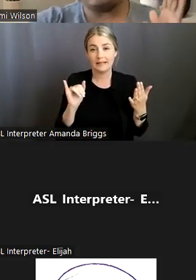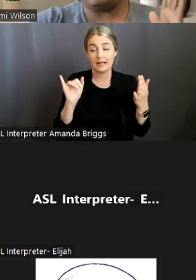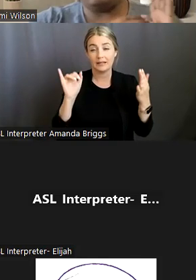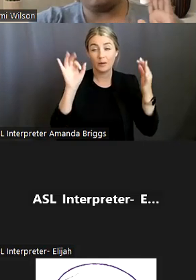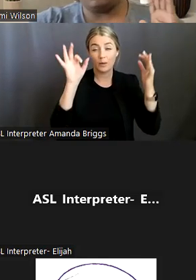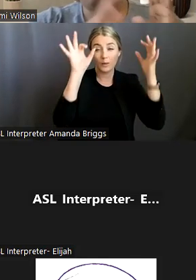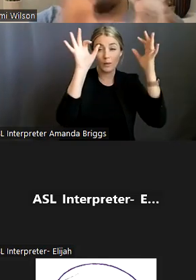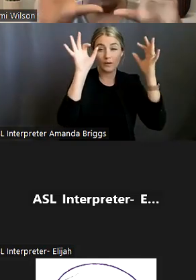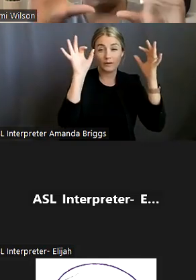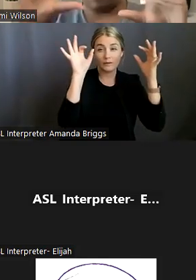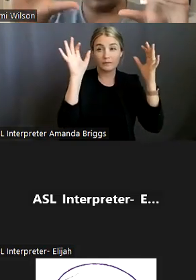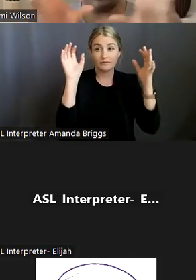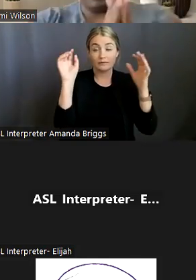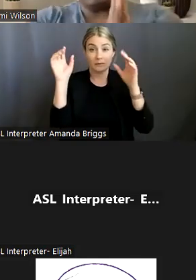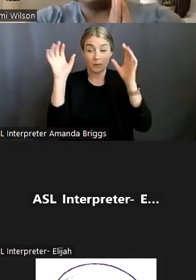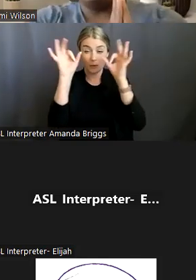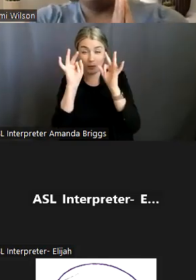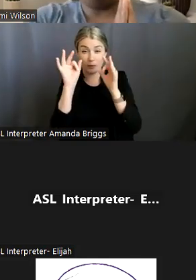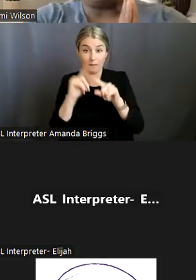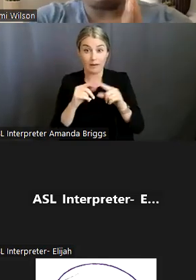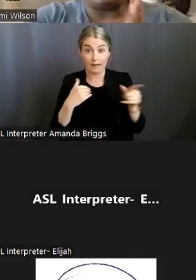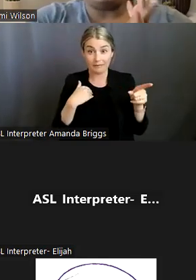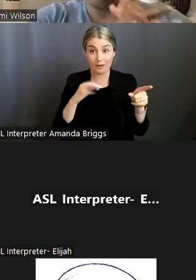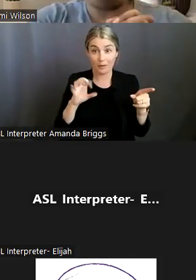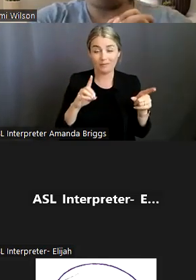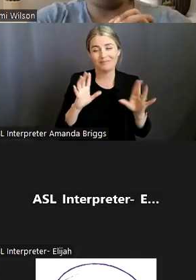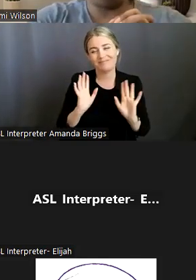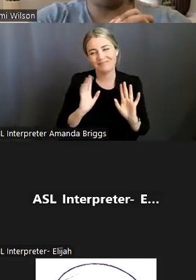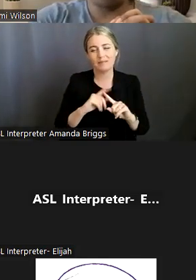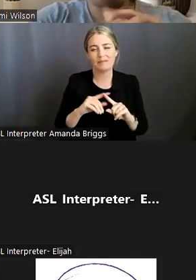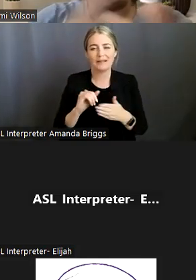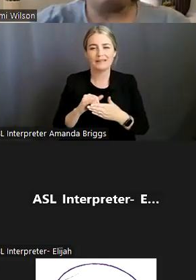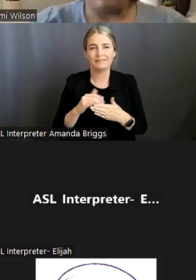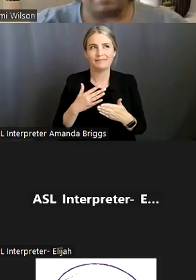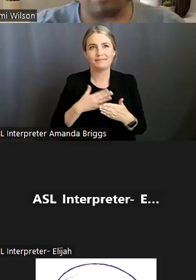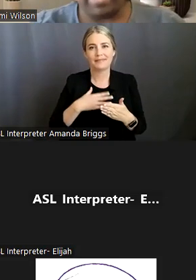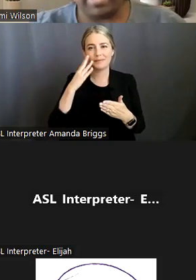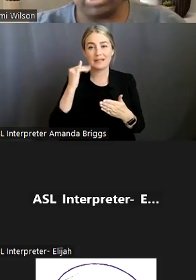but that's usually, just from my experience, if they've had like a traumatic brain